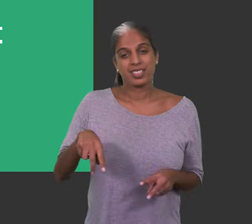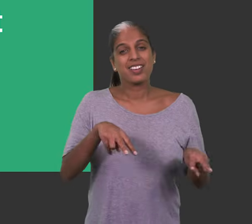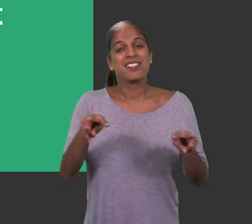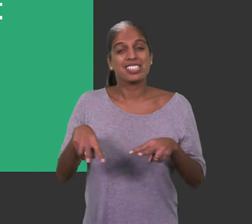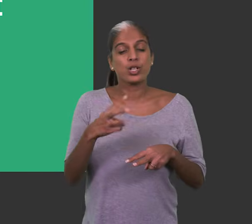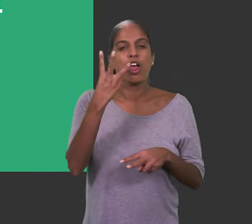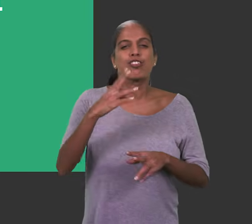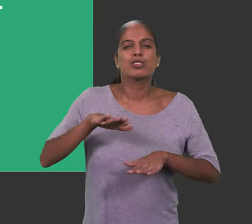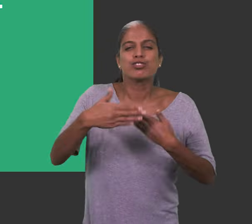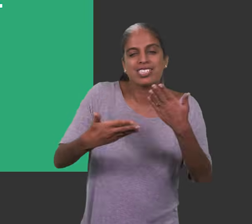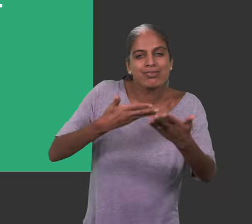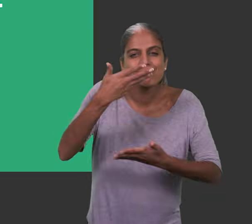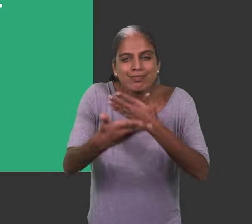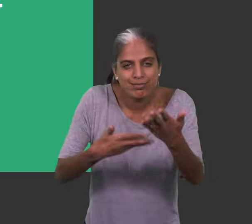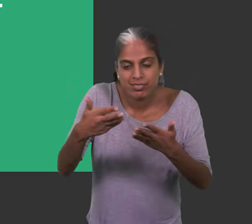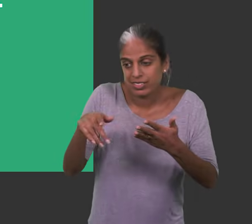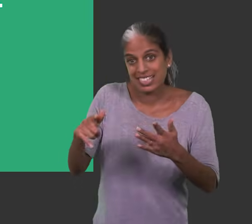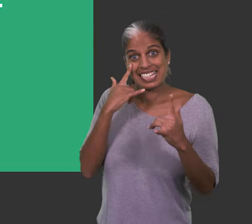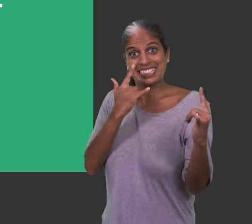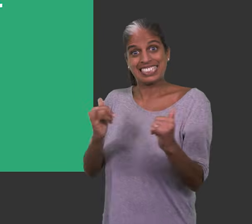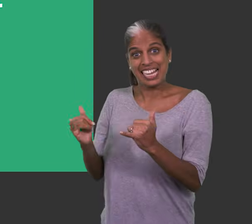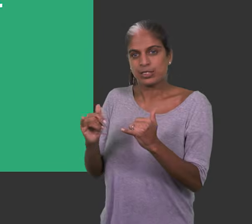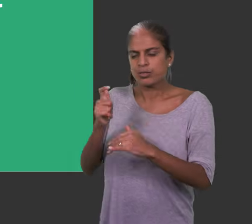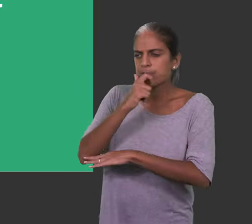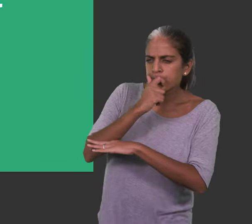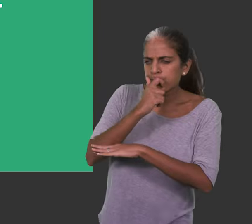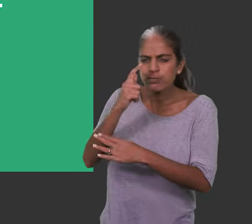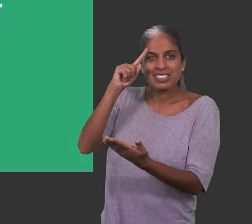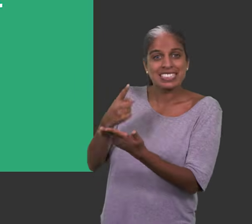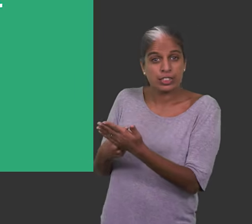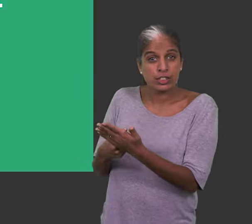In this video, three presenters share the explanation about the ‘Judgement Test’.